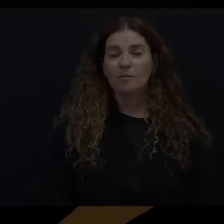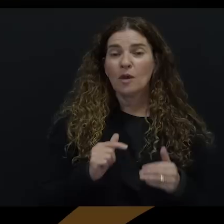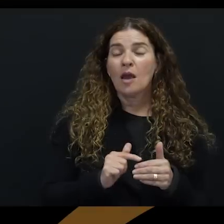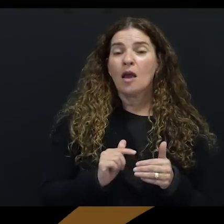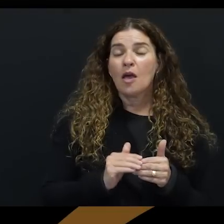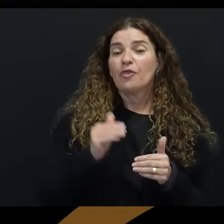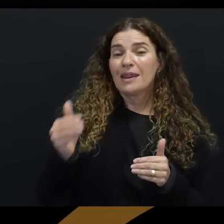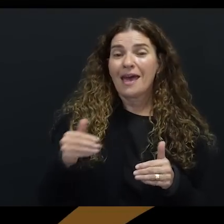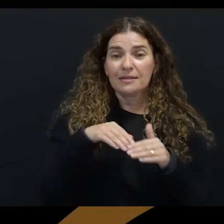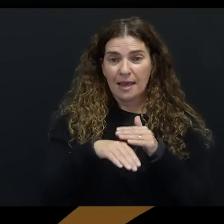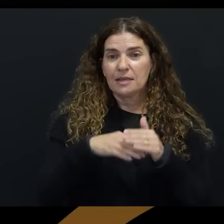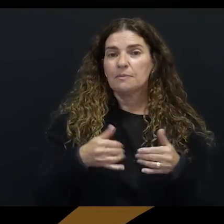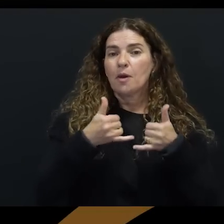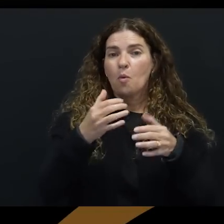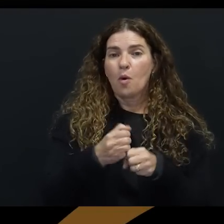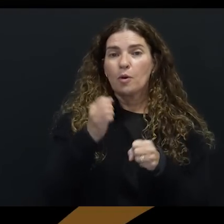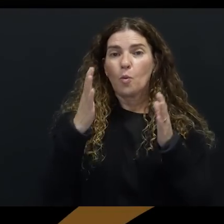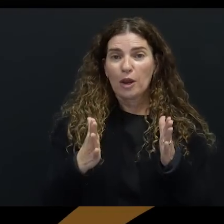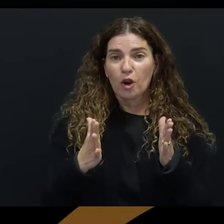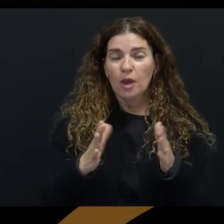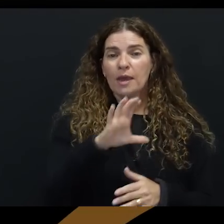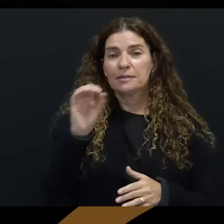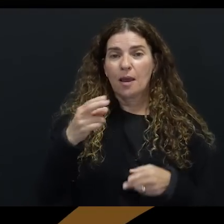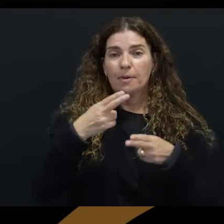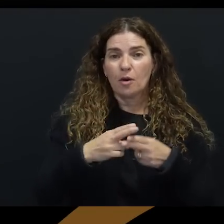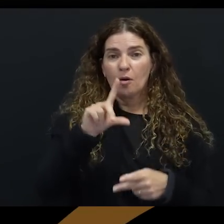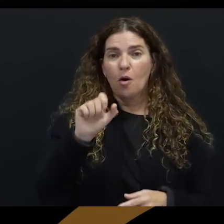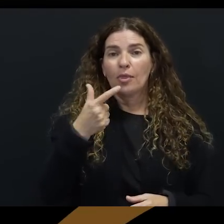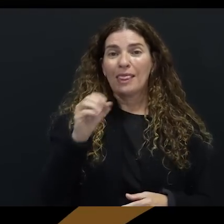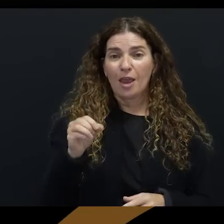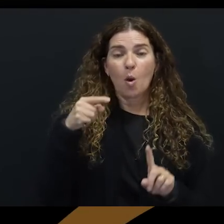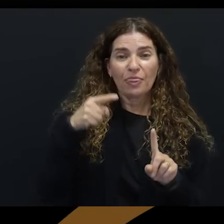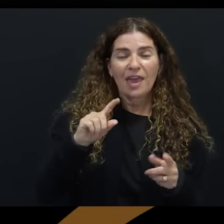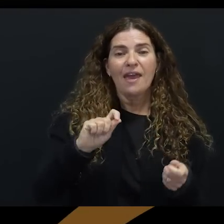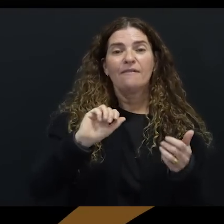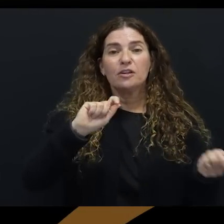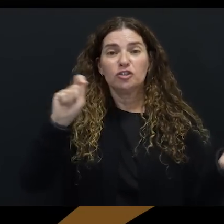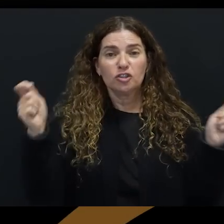Our next AccessAbility Award winner is LEGO. LEGO has revolutionized the way children